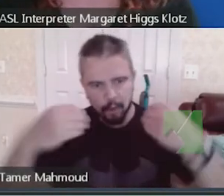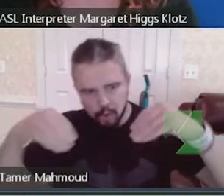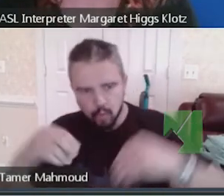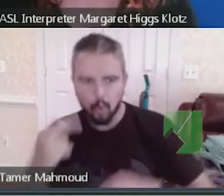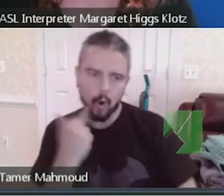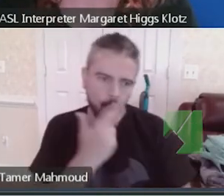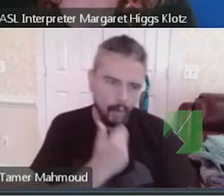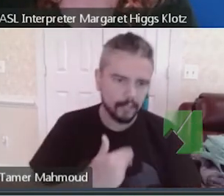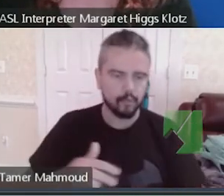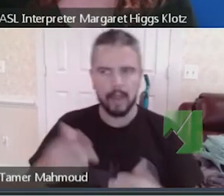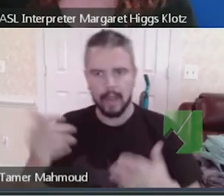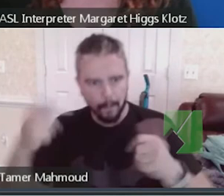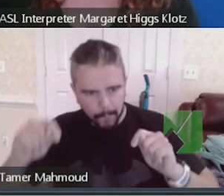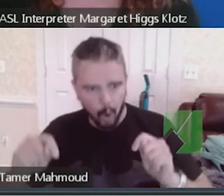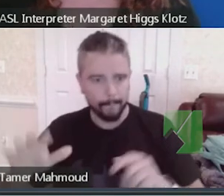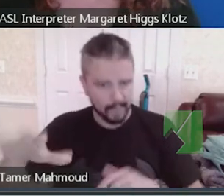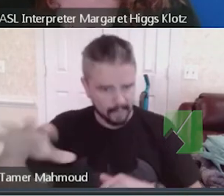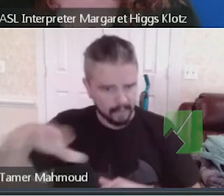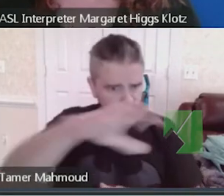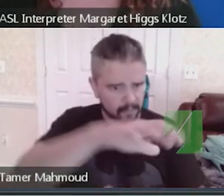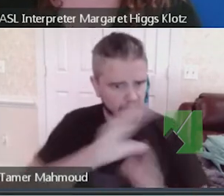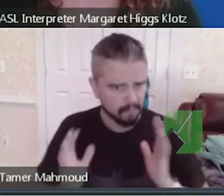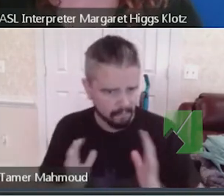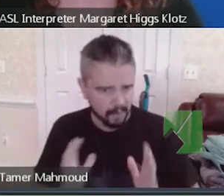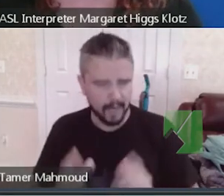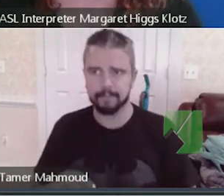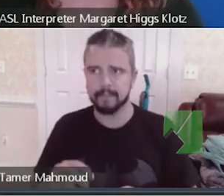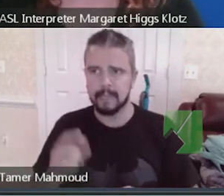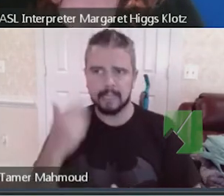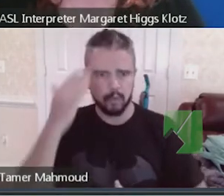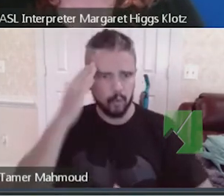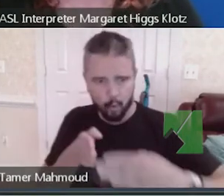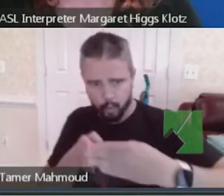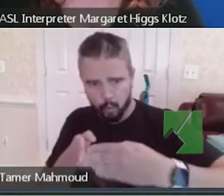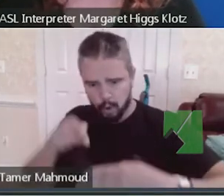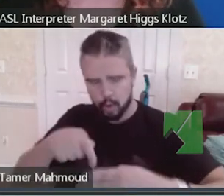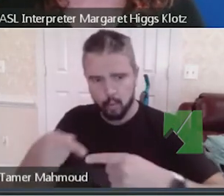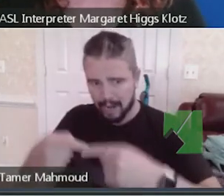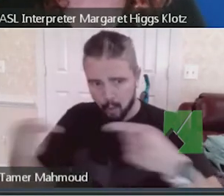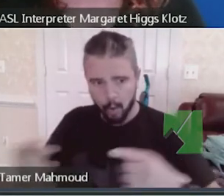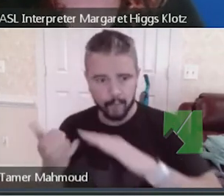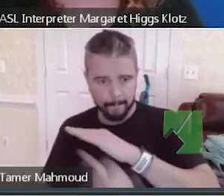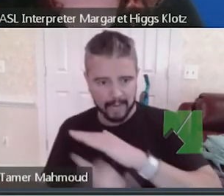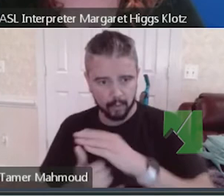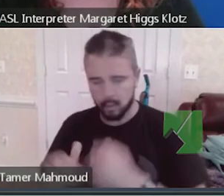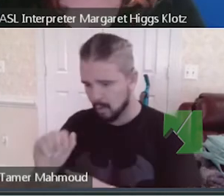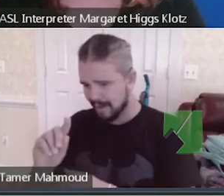trying to, we're always trying to recruit developers for the community to have different kinds of venues and apartments,